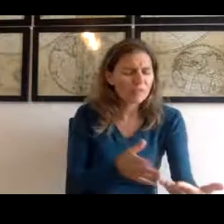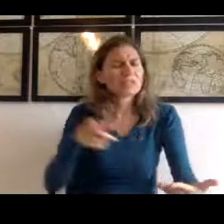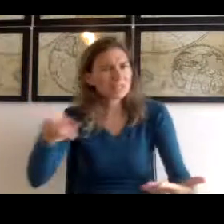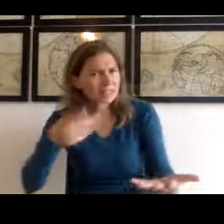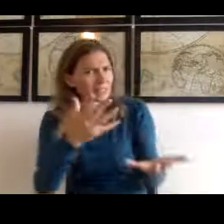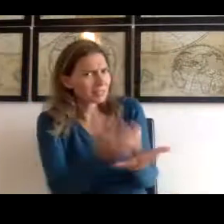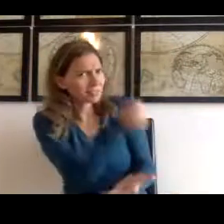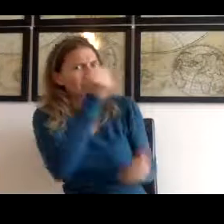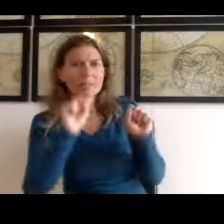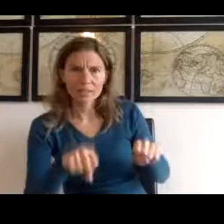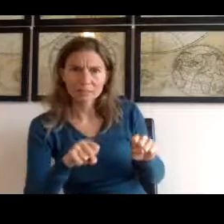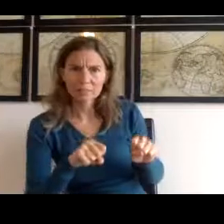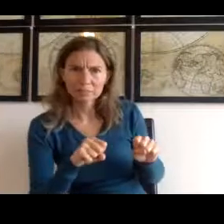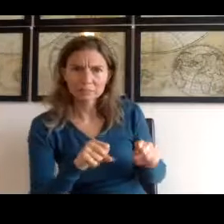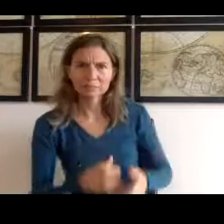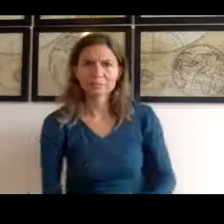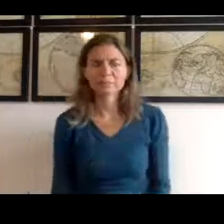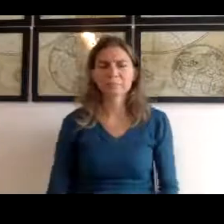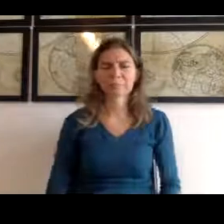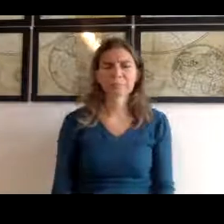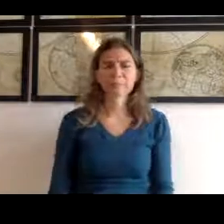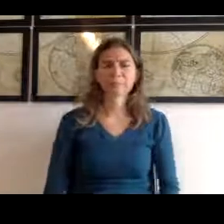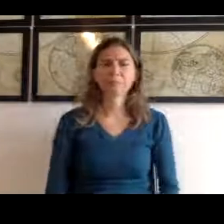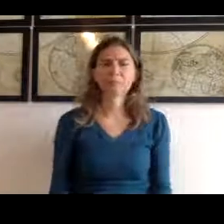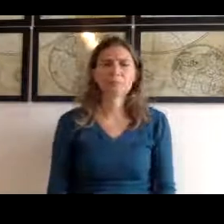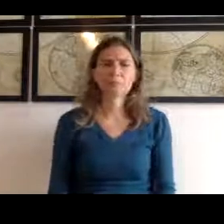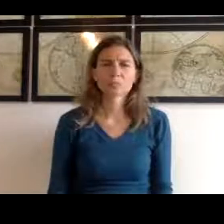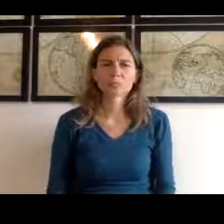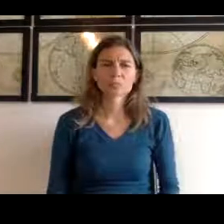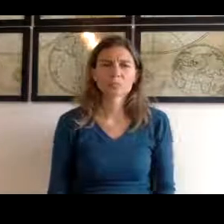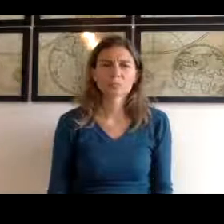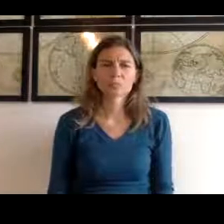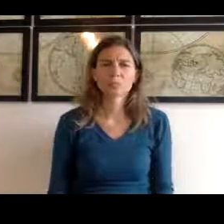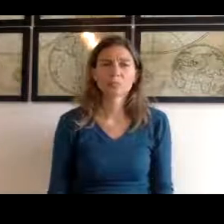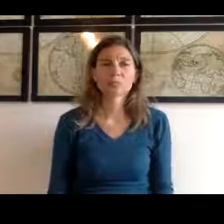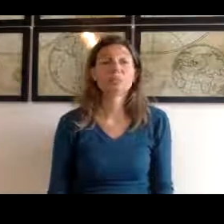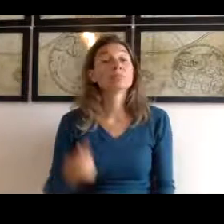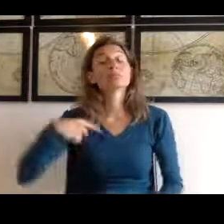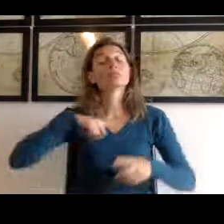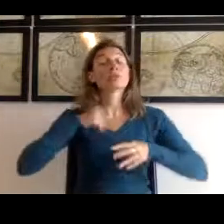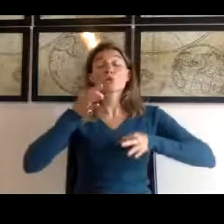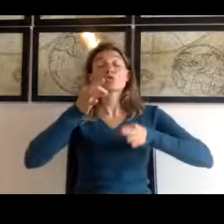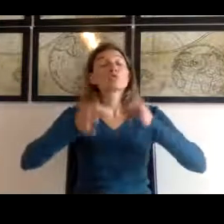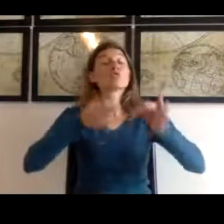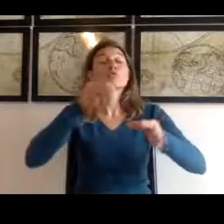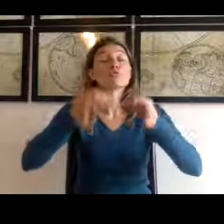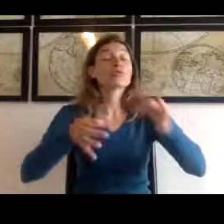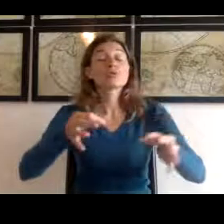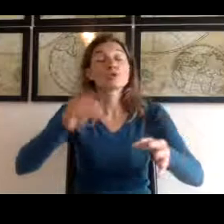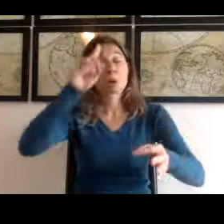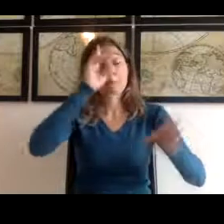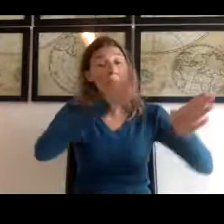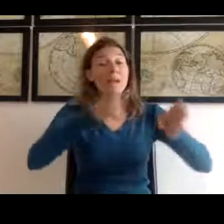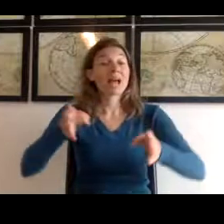Our strategic plan states that we see is an inclusive organisation. I quote: